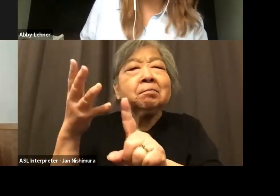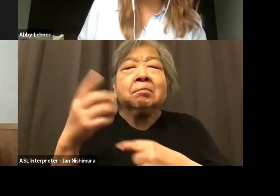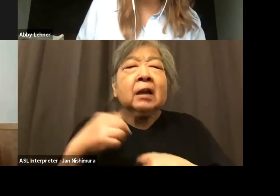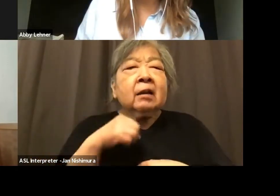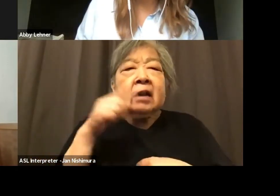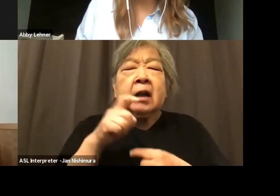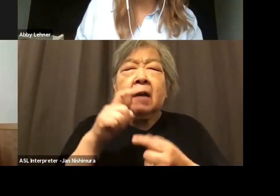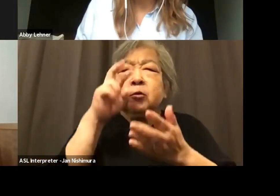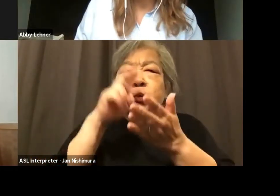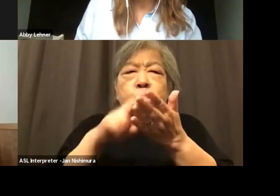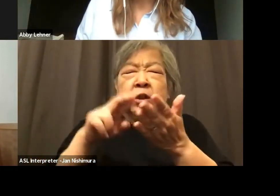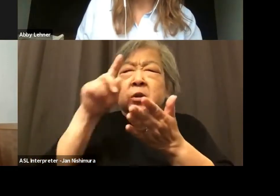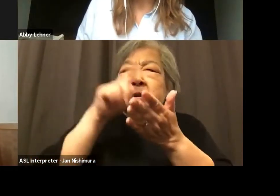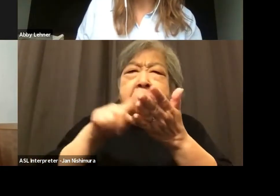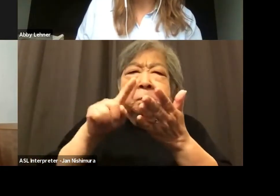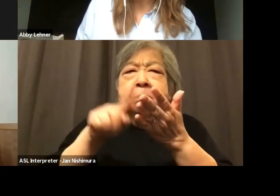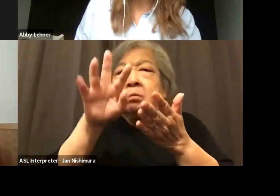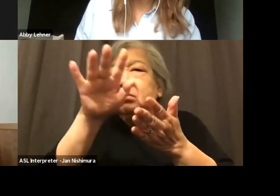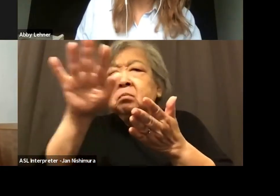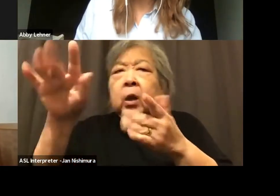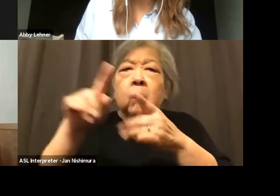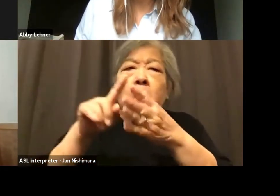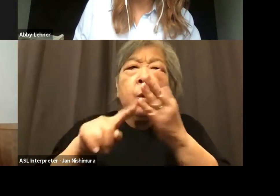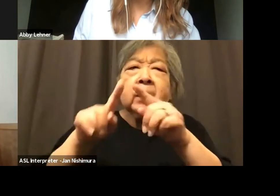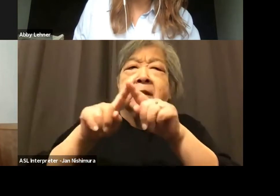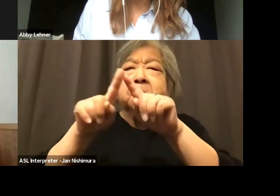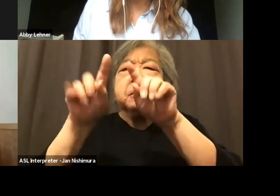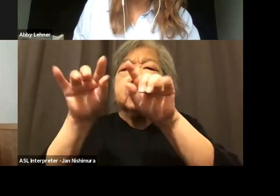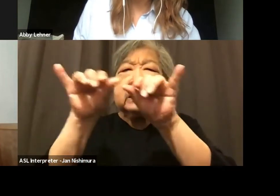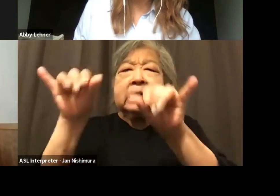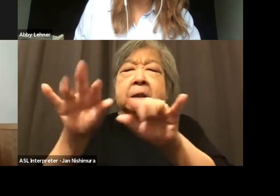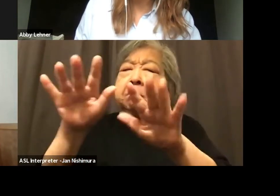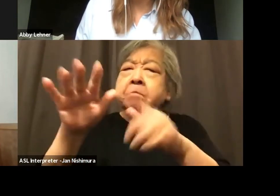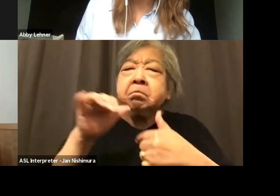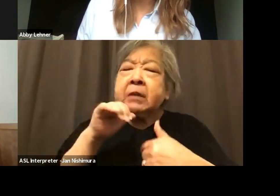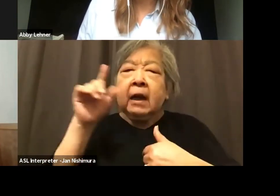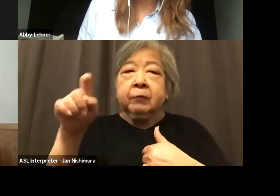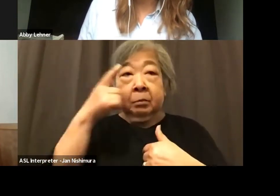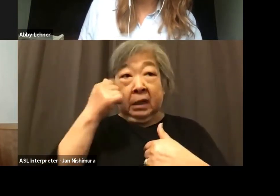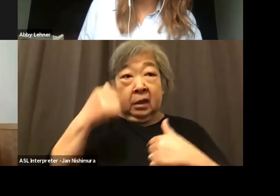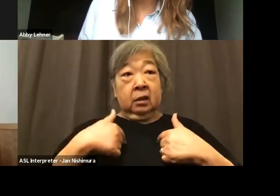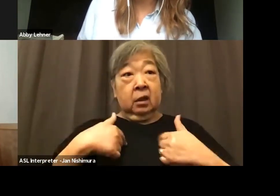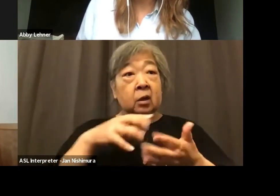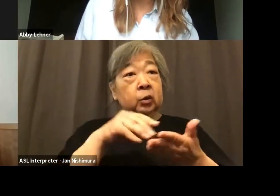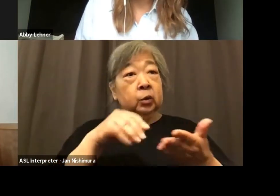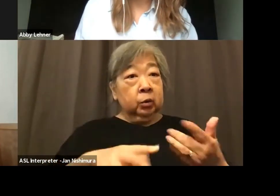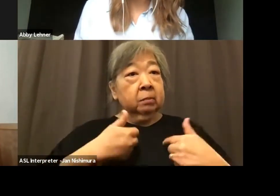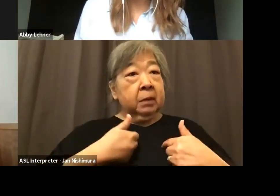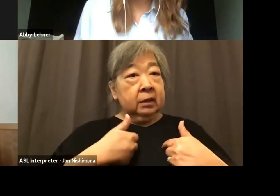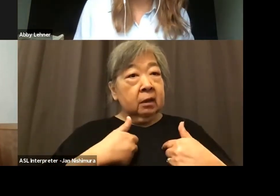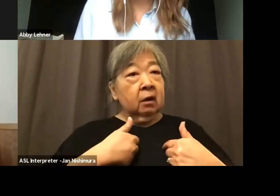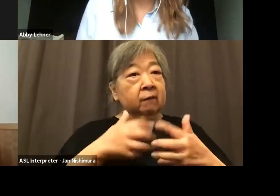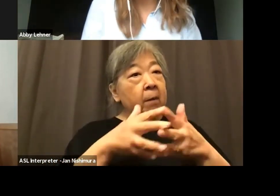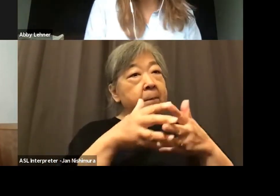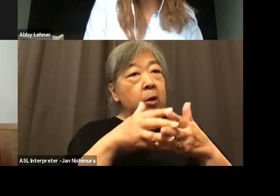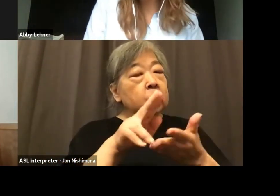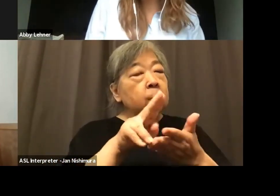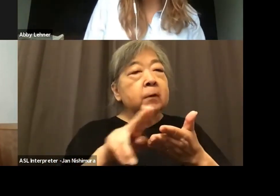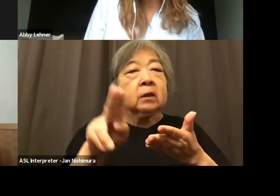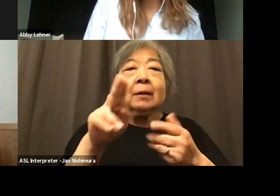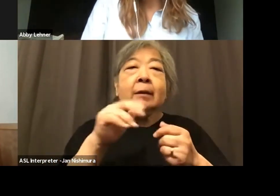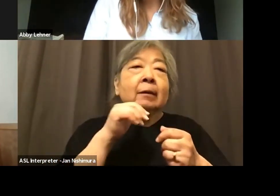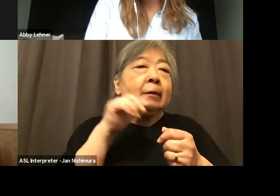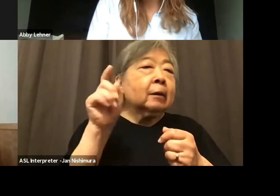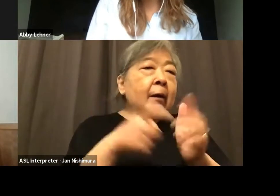system because I was there as an American university student and I didn't require a Visa.